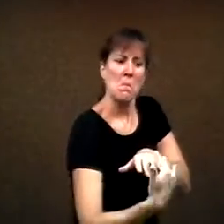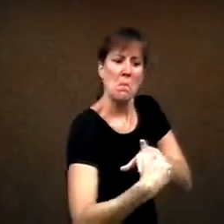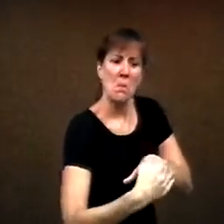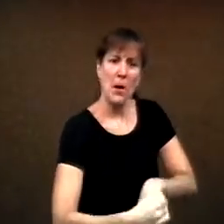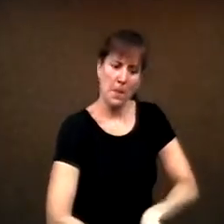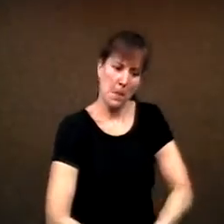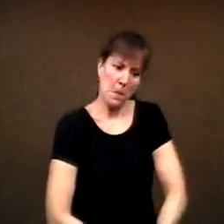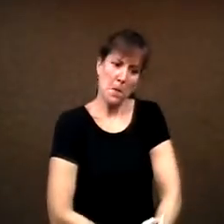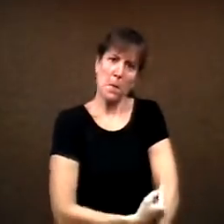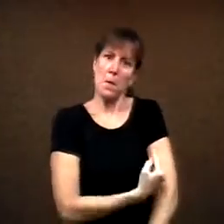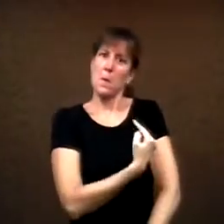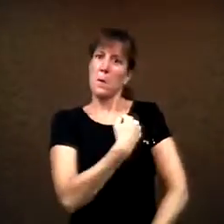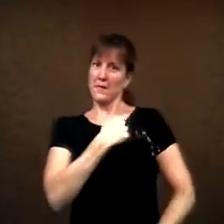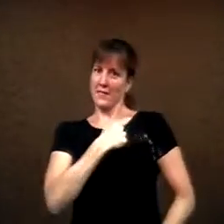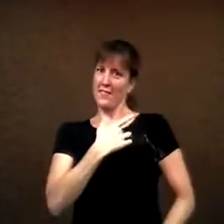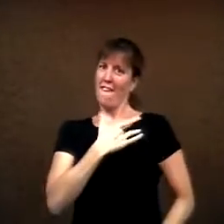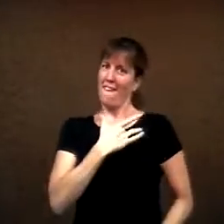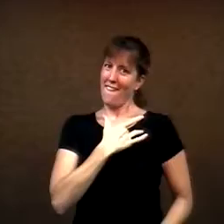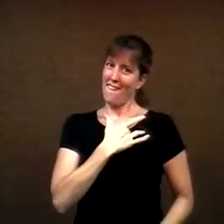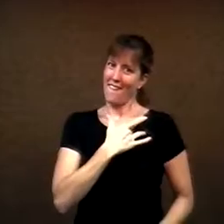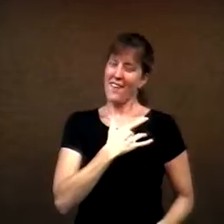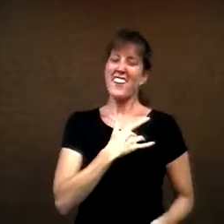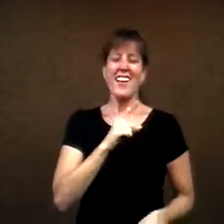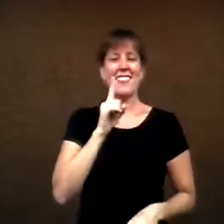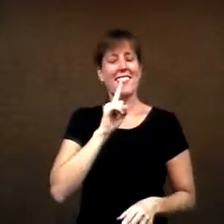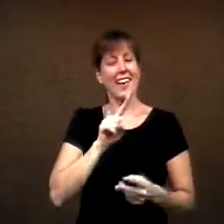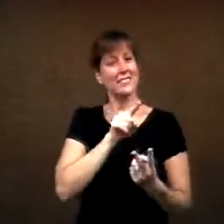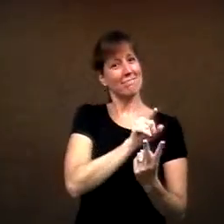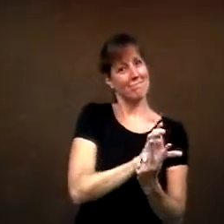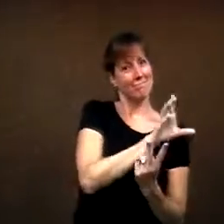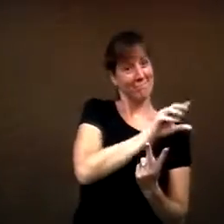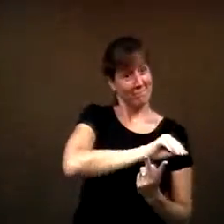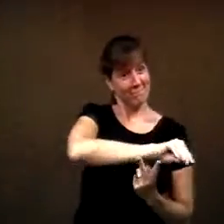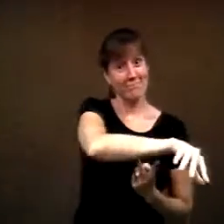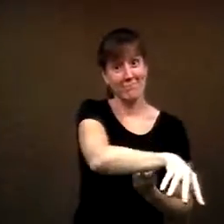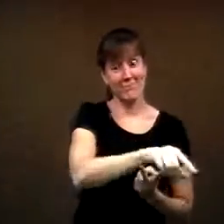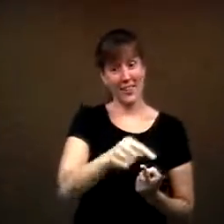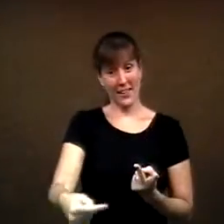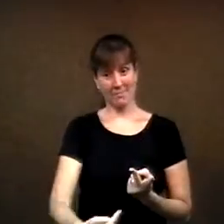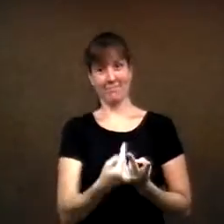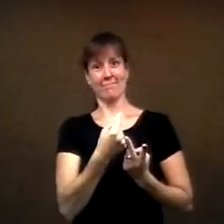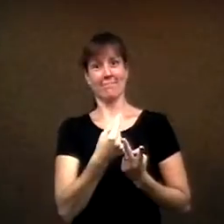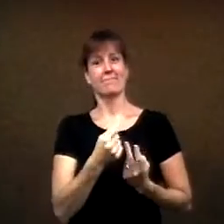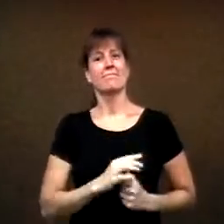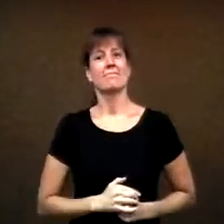So this is kind of the second half of the loop. From a capillary network, we're gonna have (excuse me),